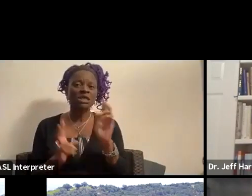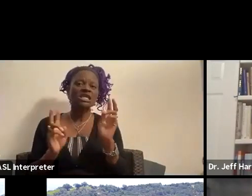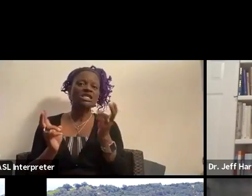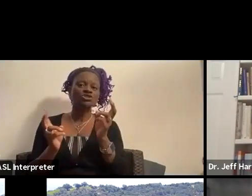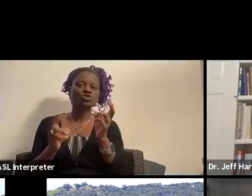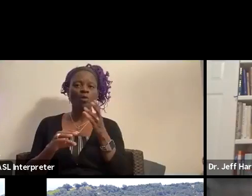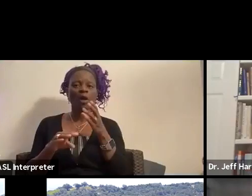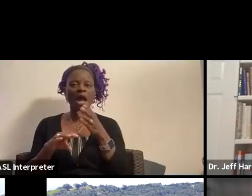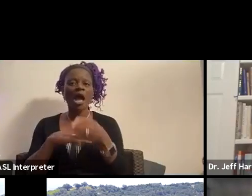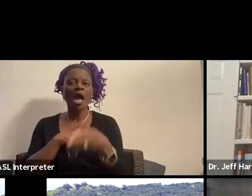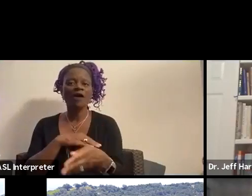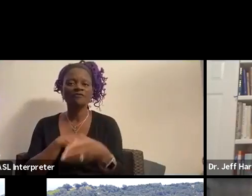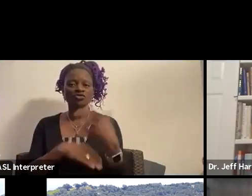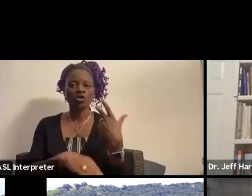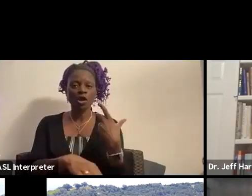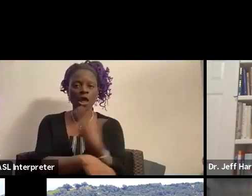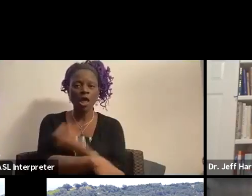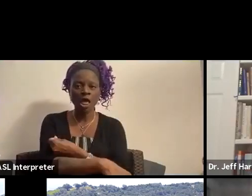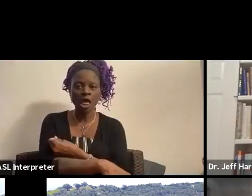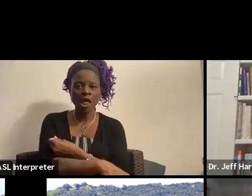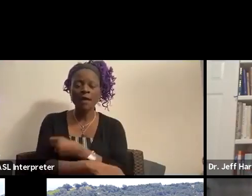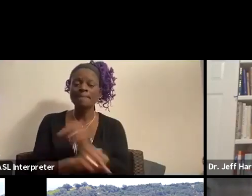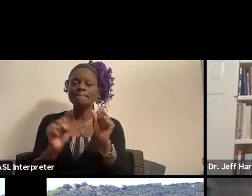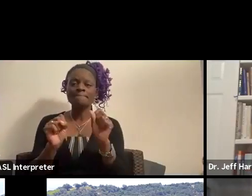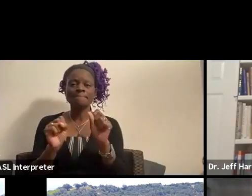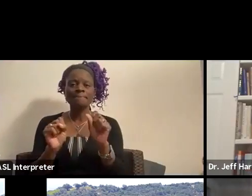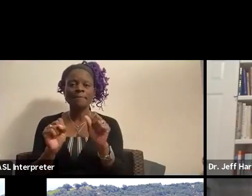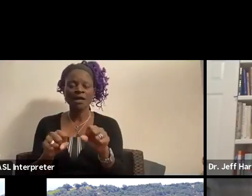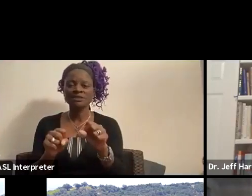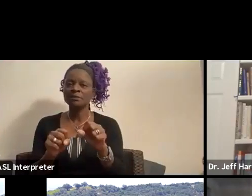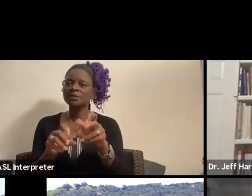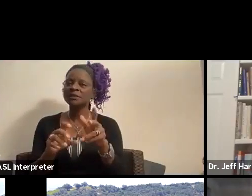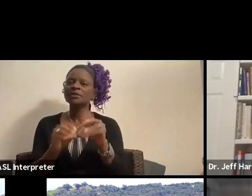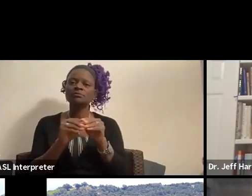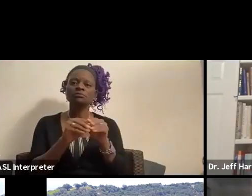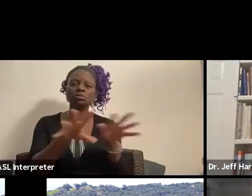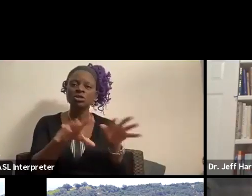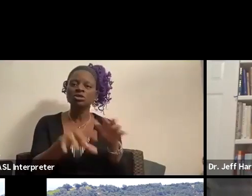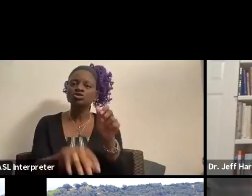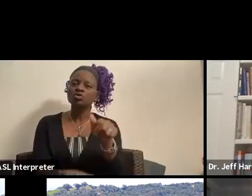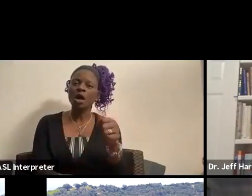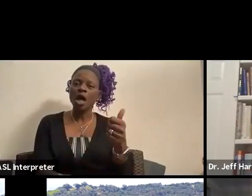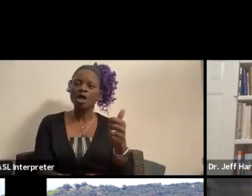that still could be contagious to others, it'll be much less there's much less chance that one is still going to pick it up.